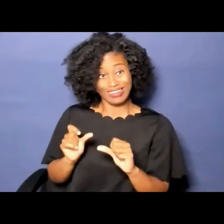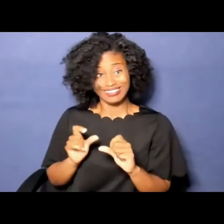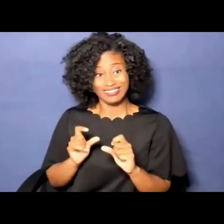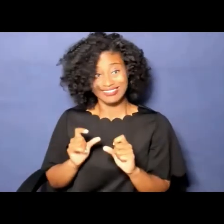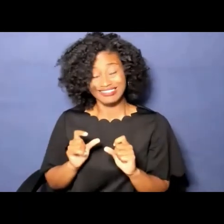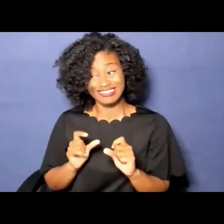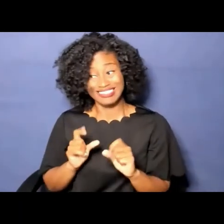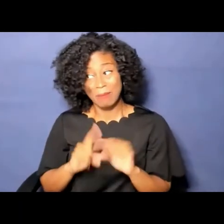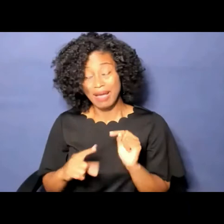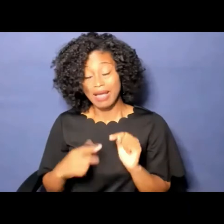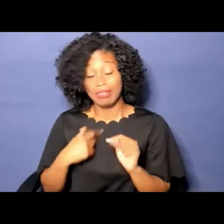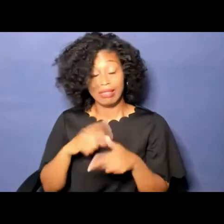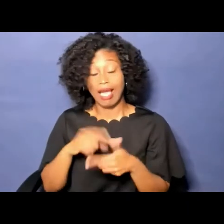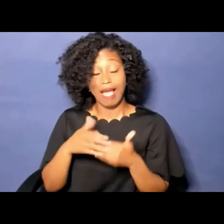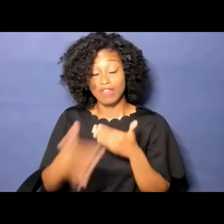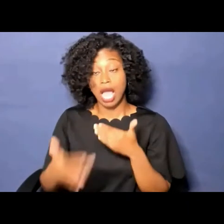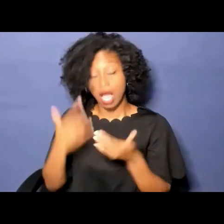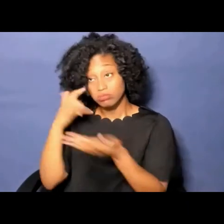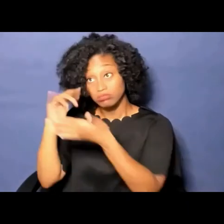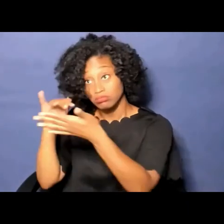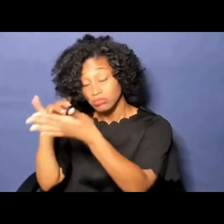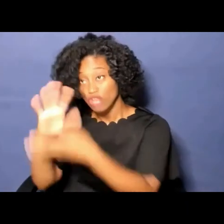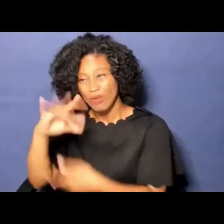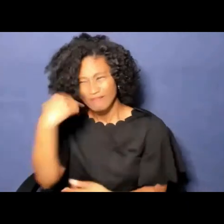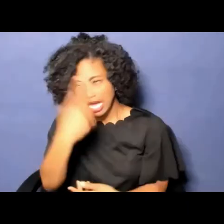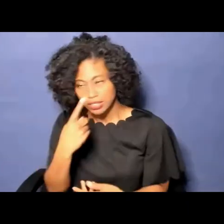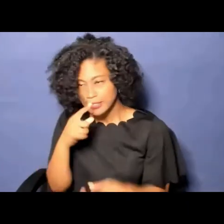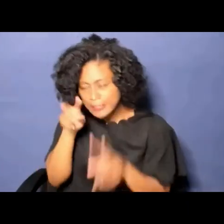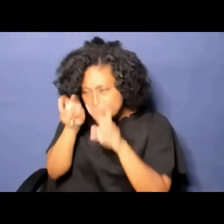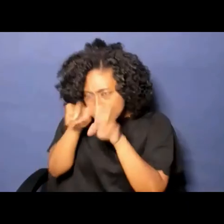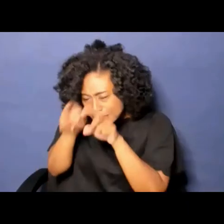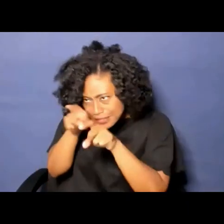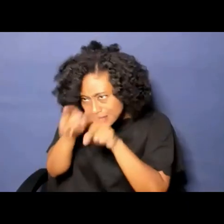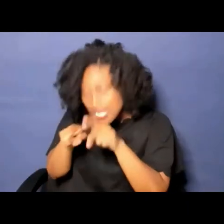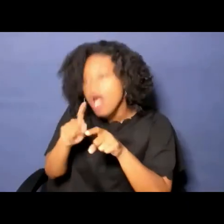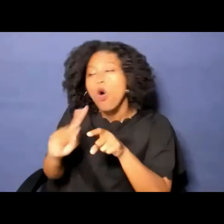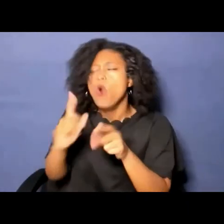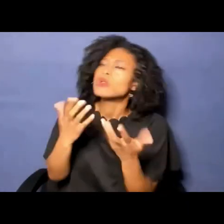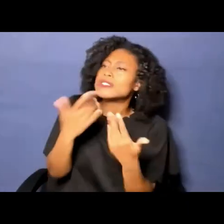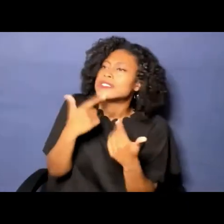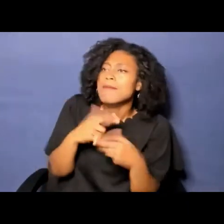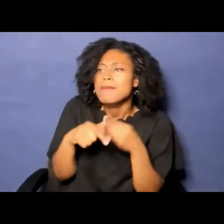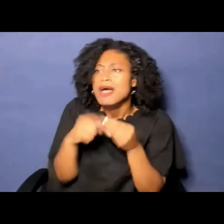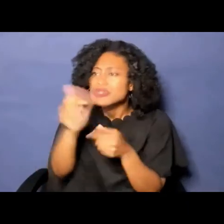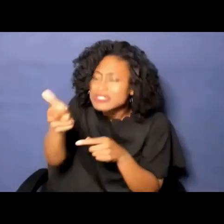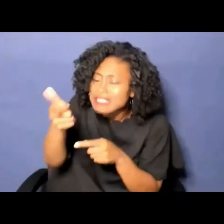faces for the rest of the drive to ask questions about their upbringing and background. And now,